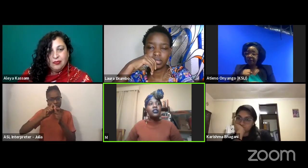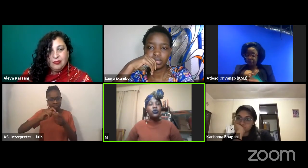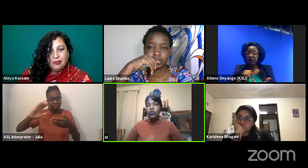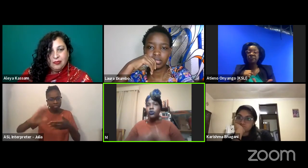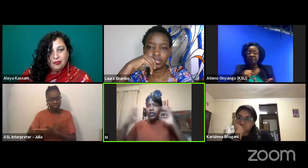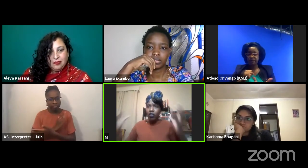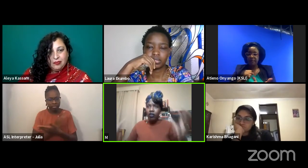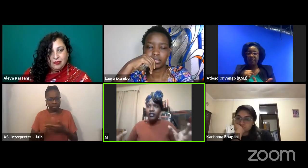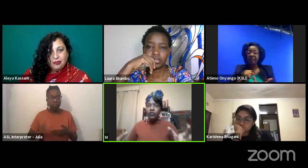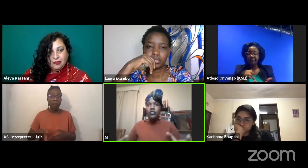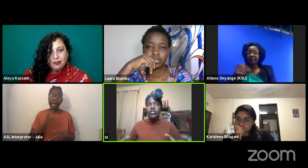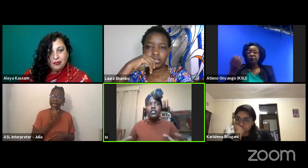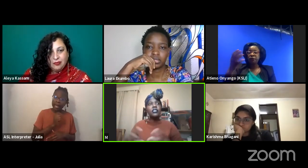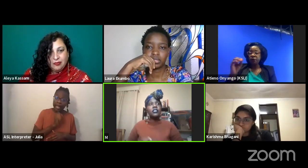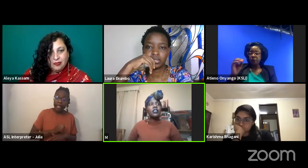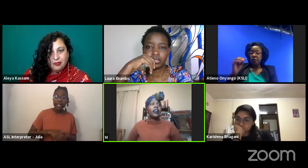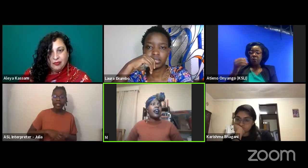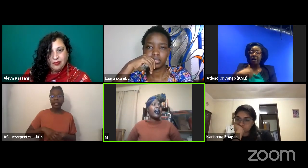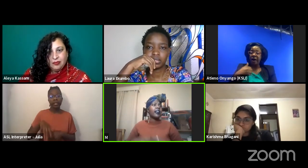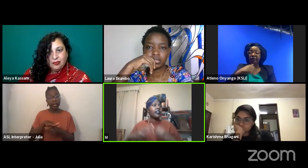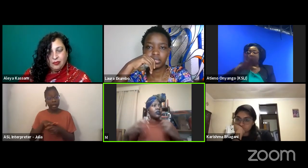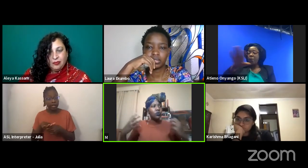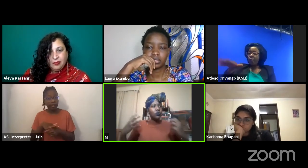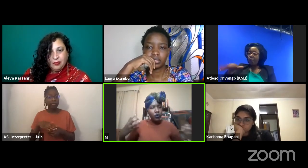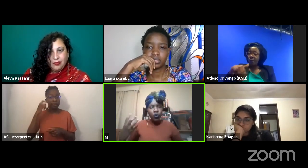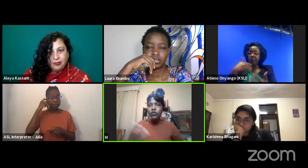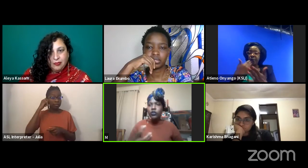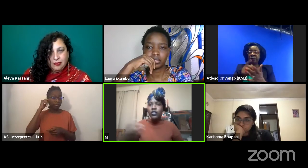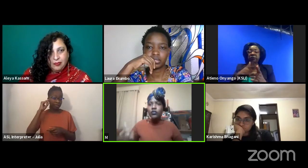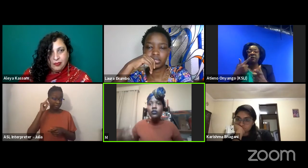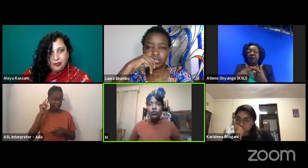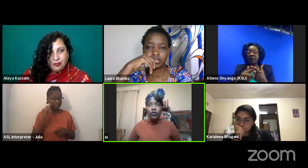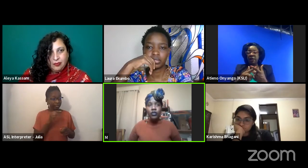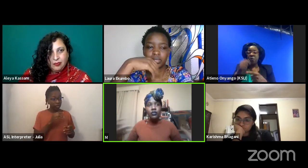And so we got our list of six and we worked on each of the stories